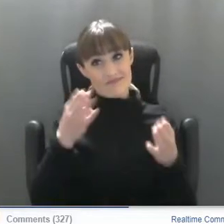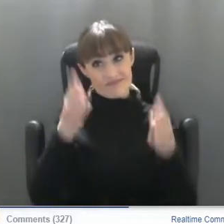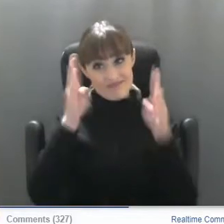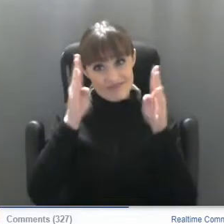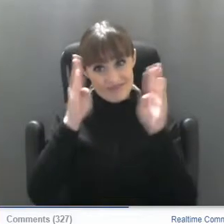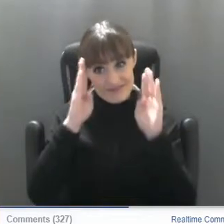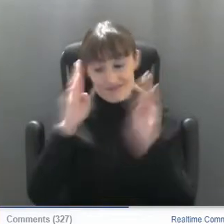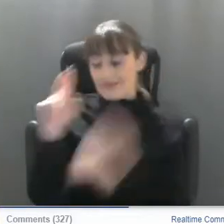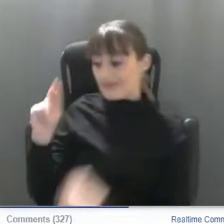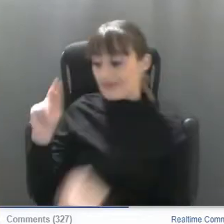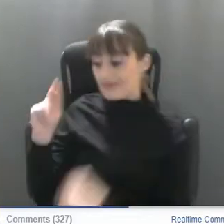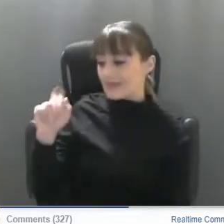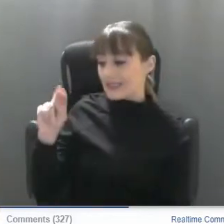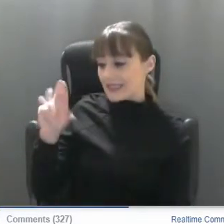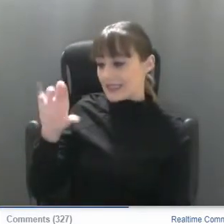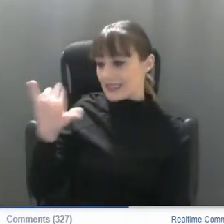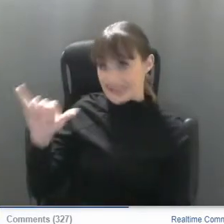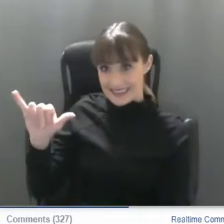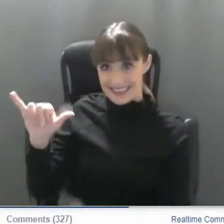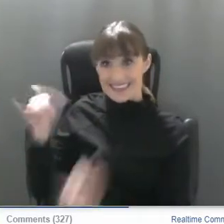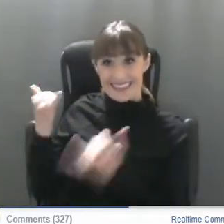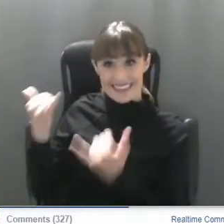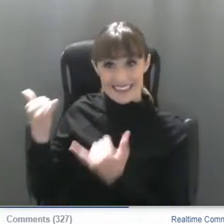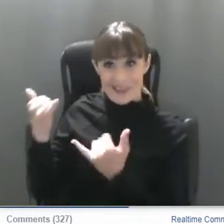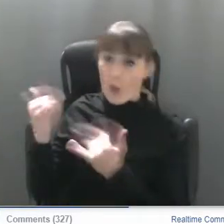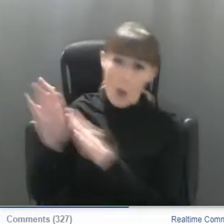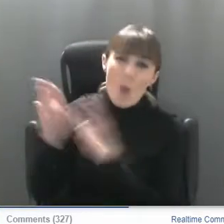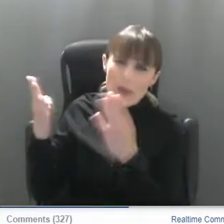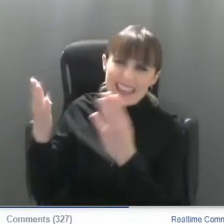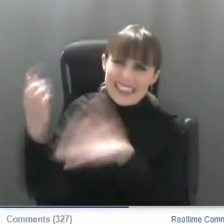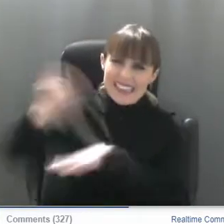but people still kind of have a lot of questions about: what it looks like up here,